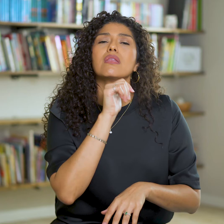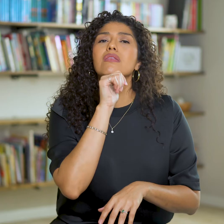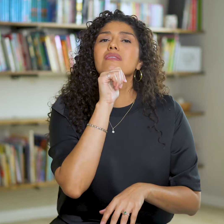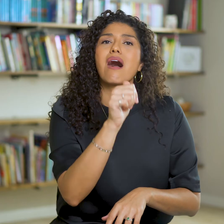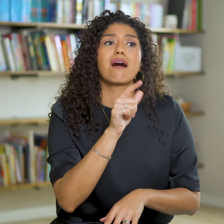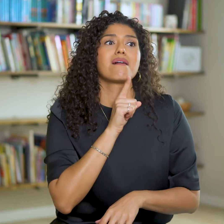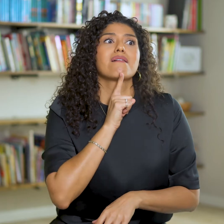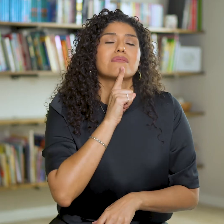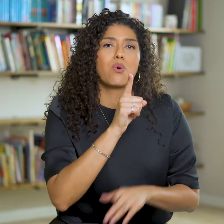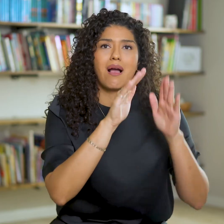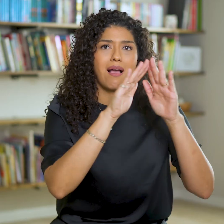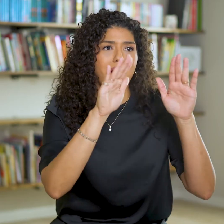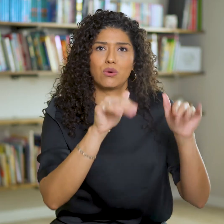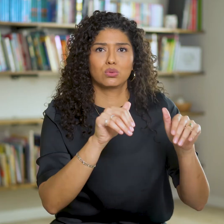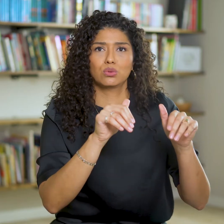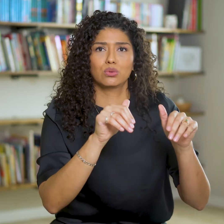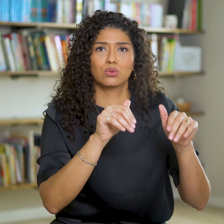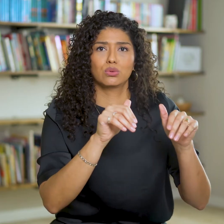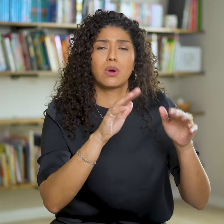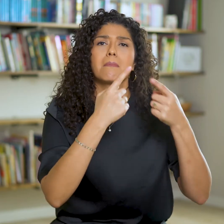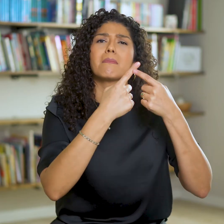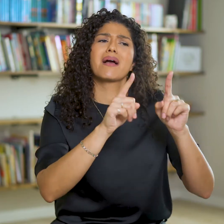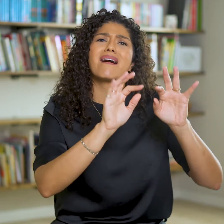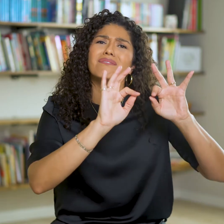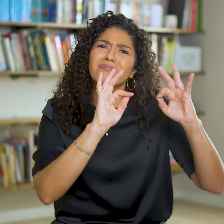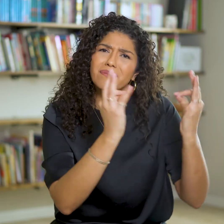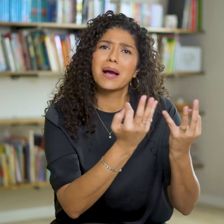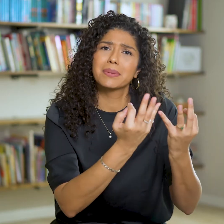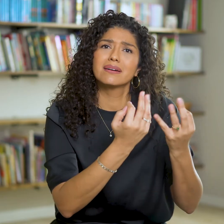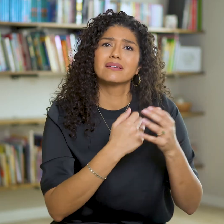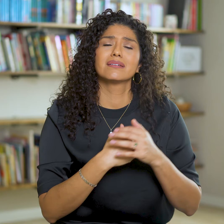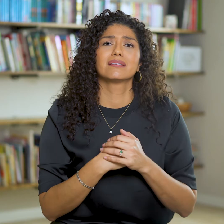Not an actual house, but a family.